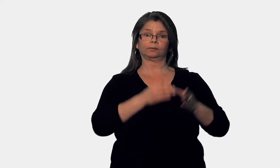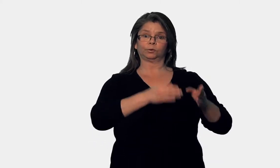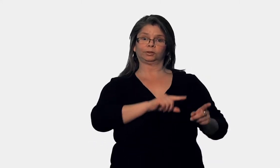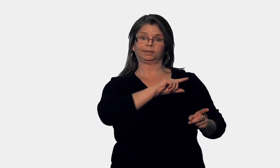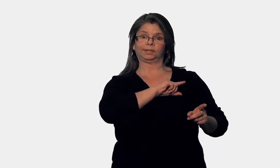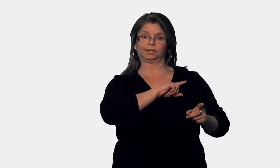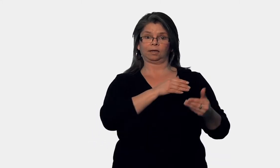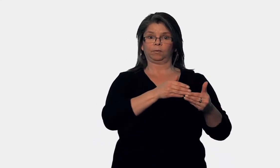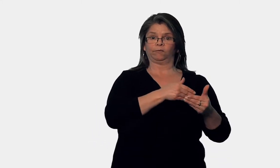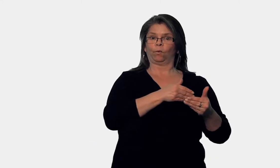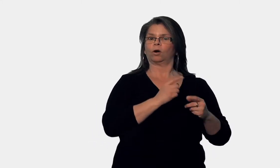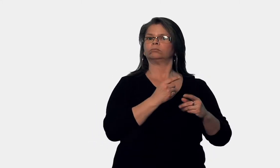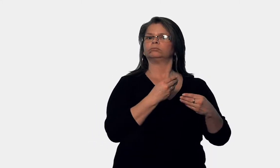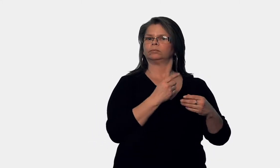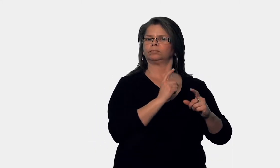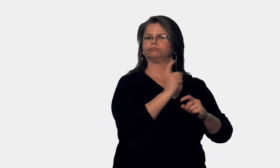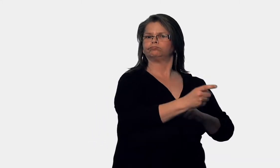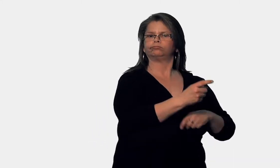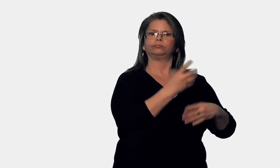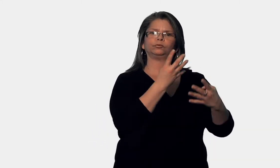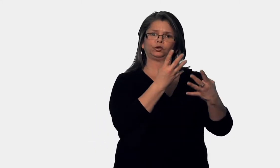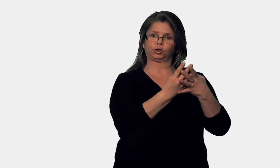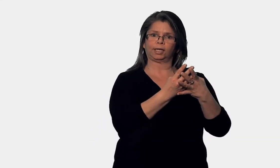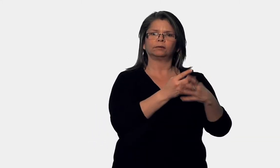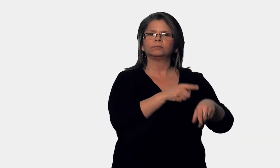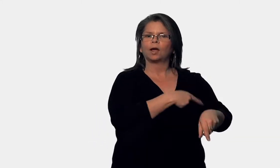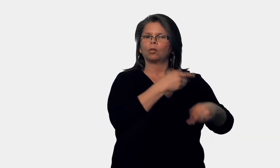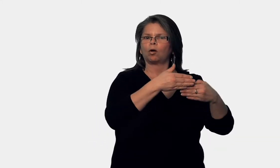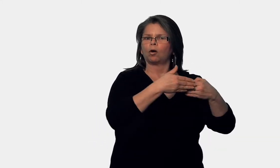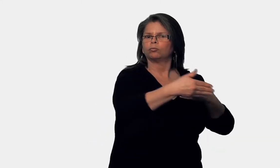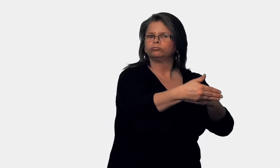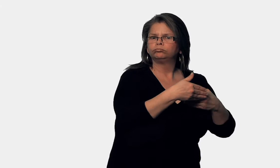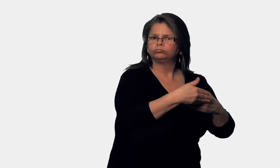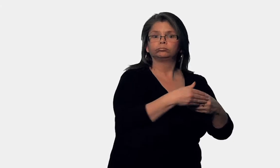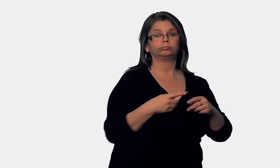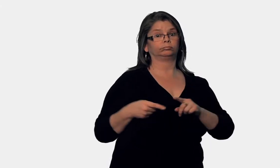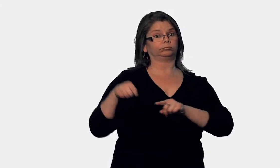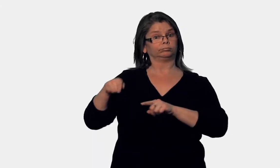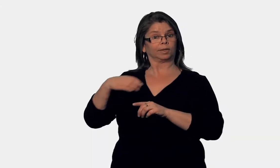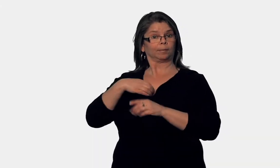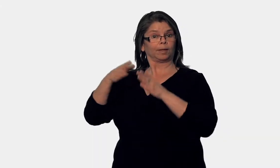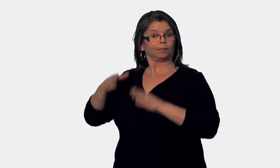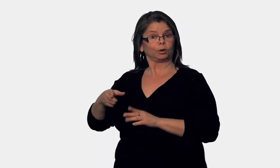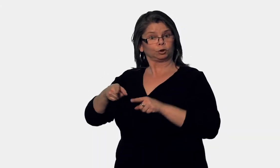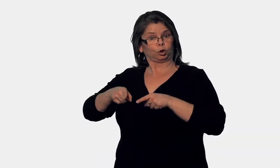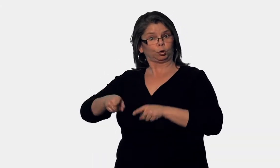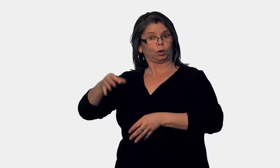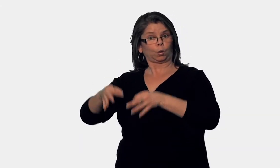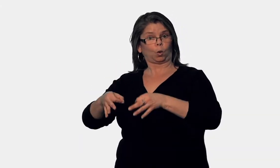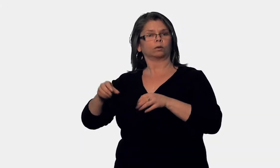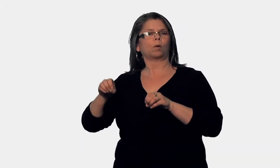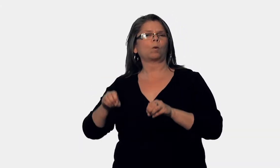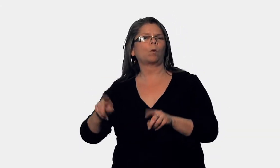Before the offender is sentenced, the complainant has the opportunity